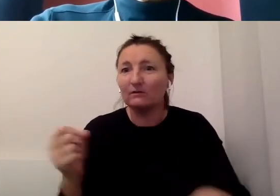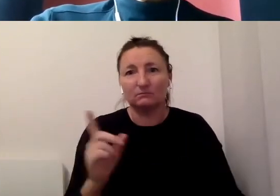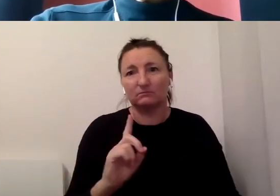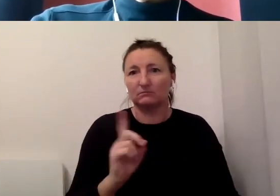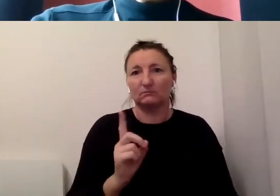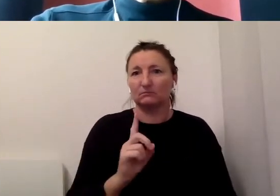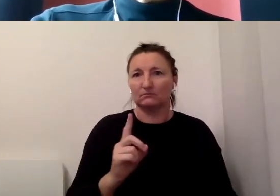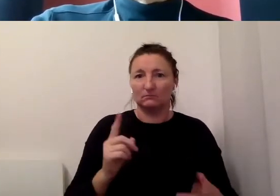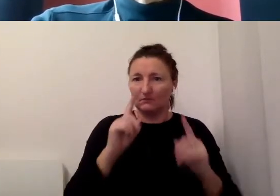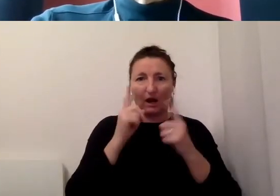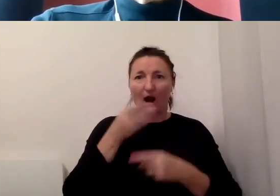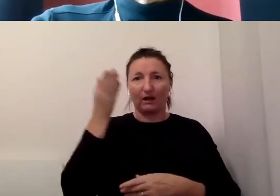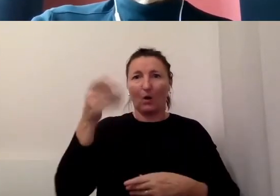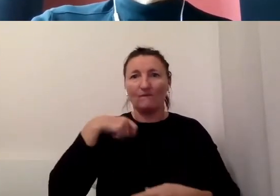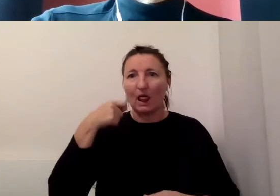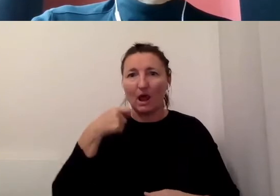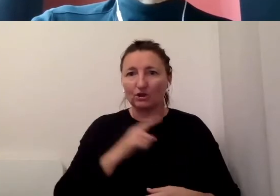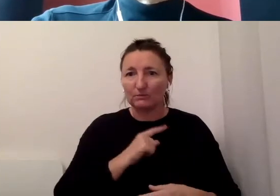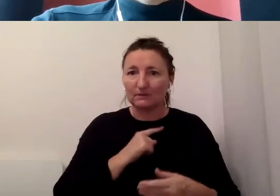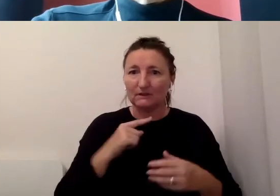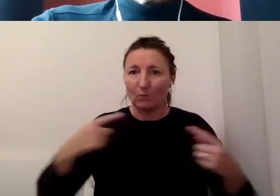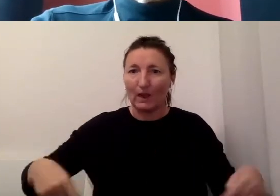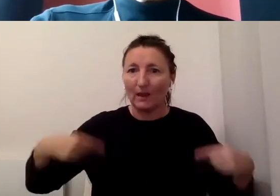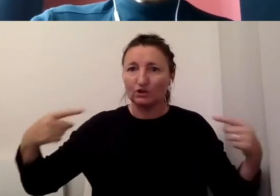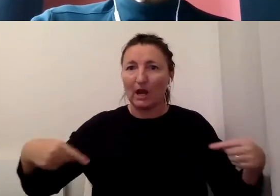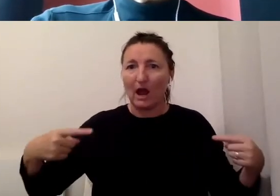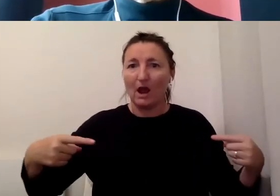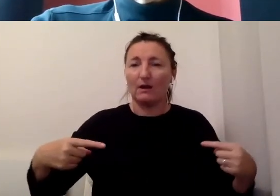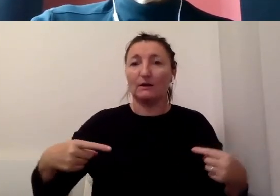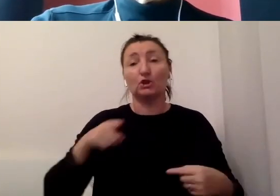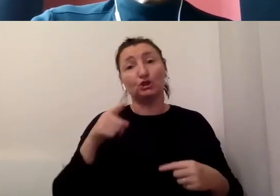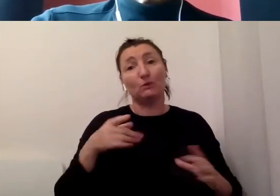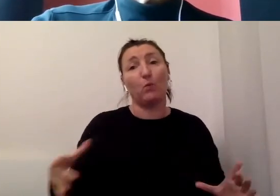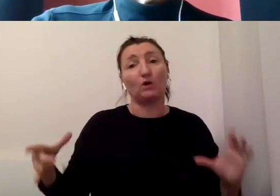for Disabled people who share her love for getting out and about and who want to make sure Disabled